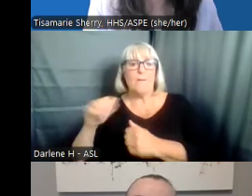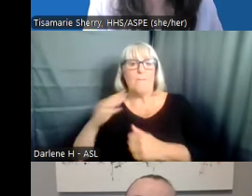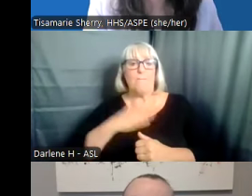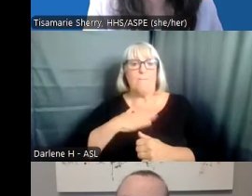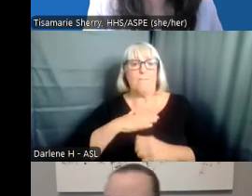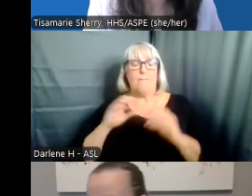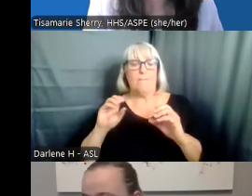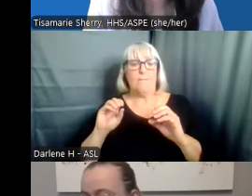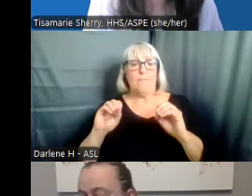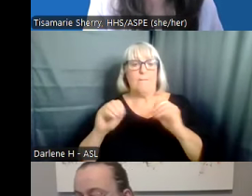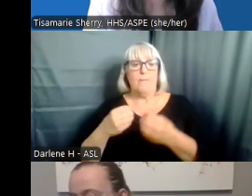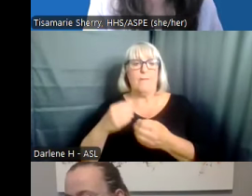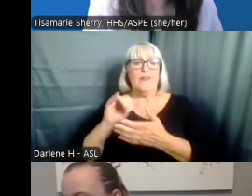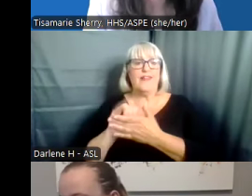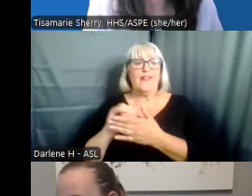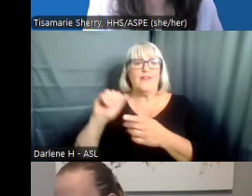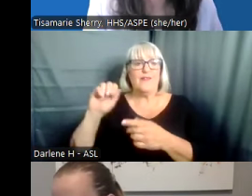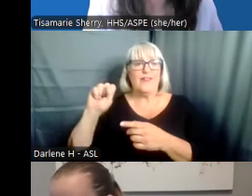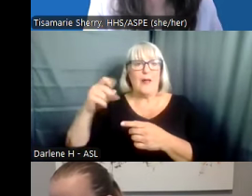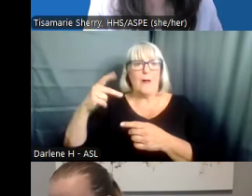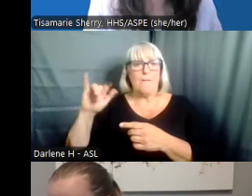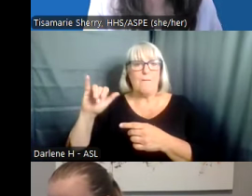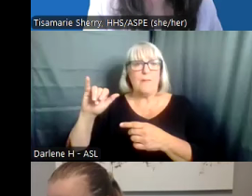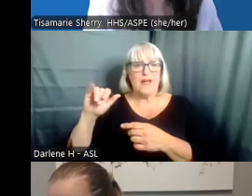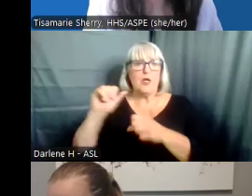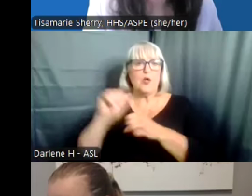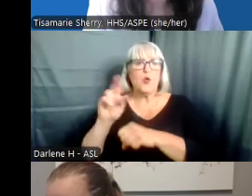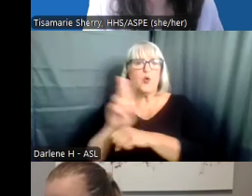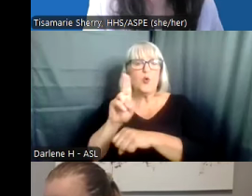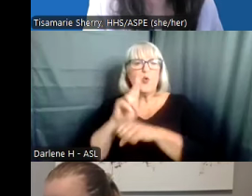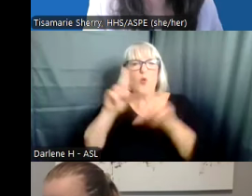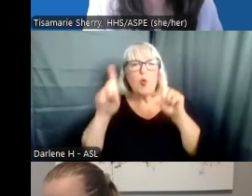questionnaire that could be used on surveys to understand the need for long term services